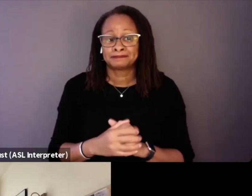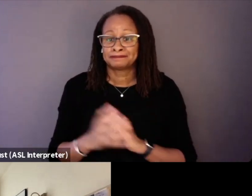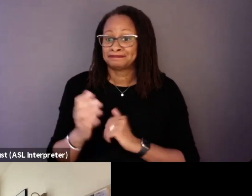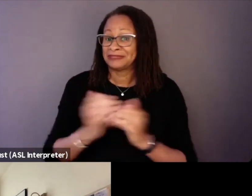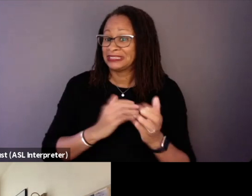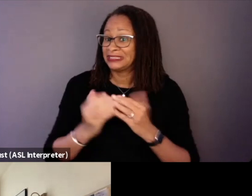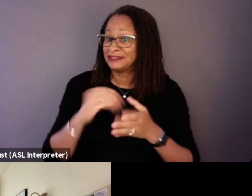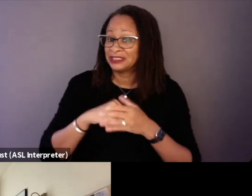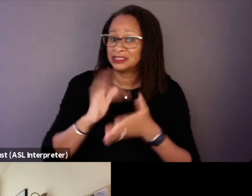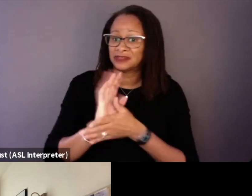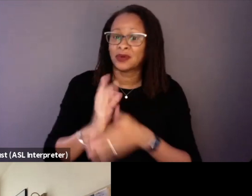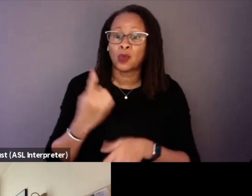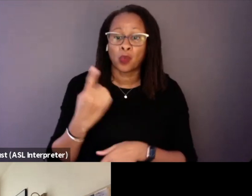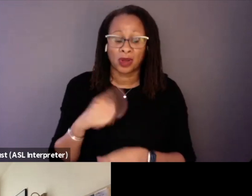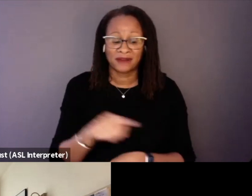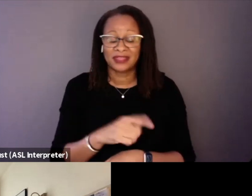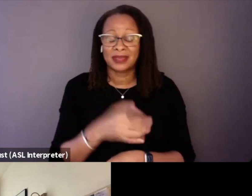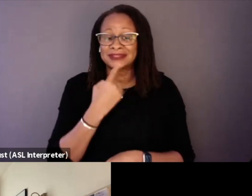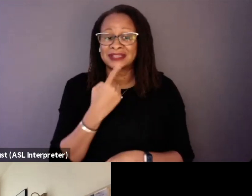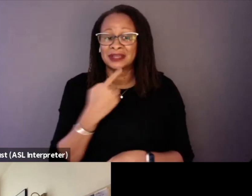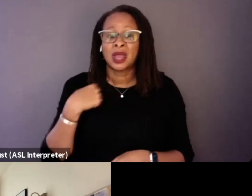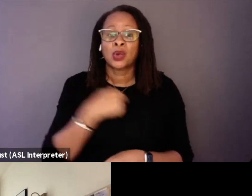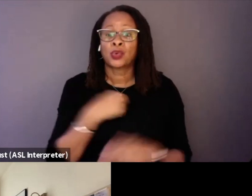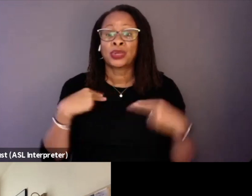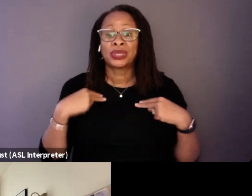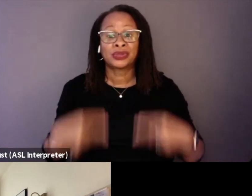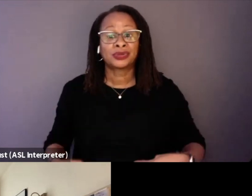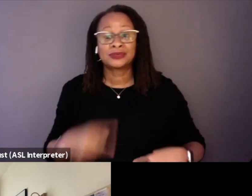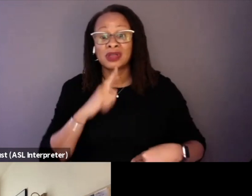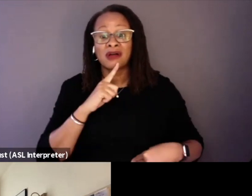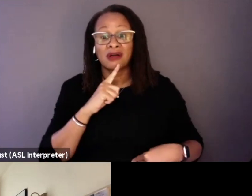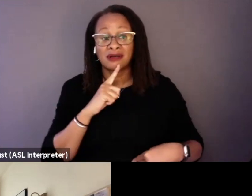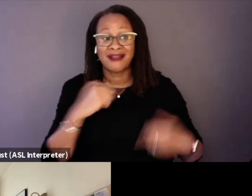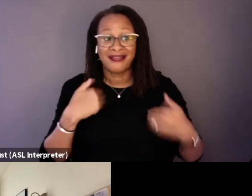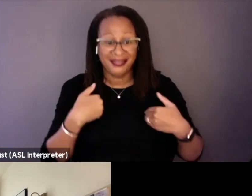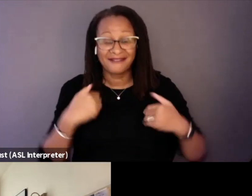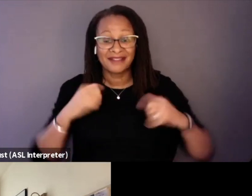one of them says we, humans are equipped to see appearances,